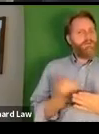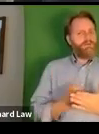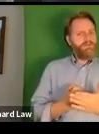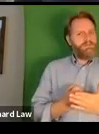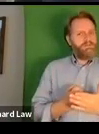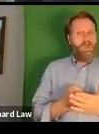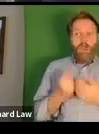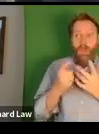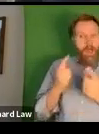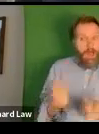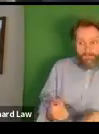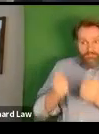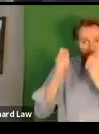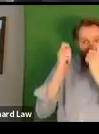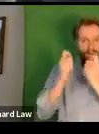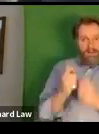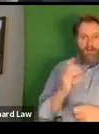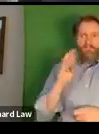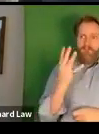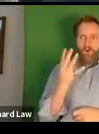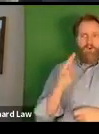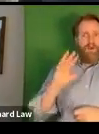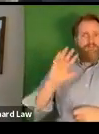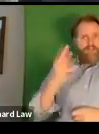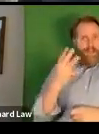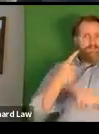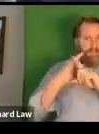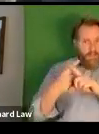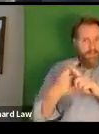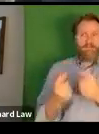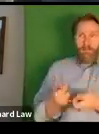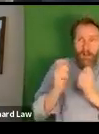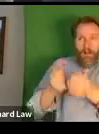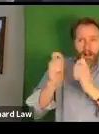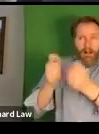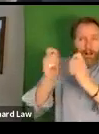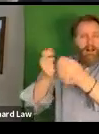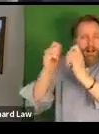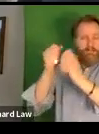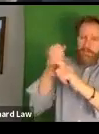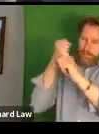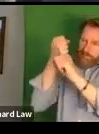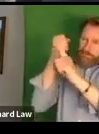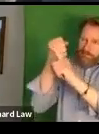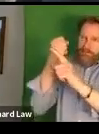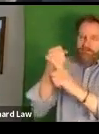in a meeting so it is recorded there and I've pushed back again and asked only